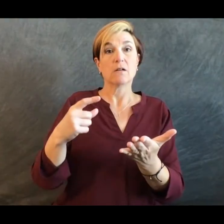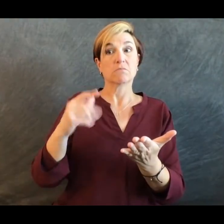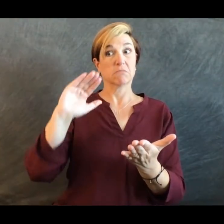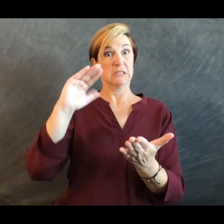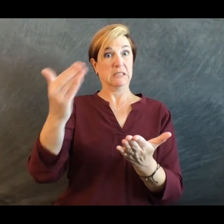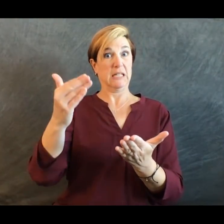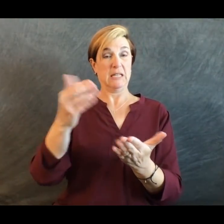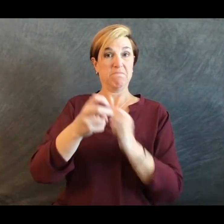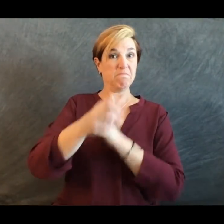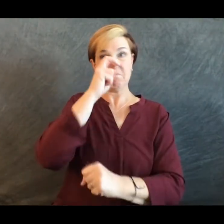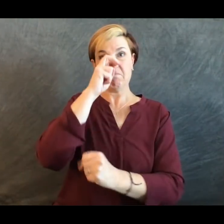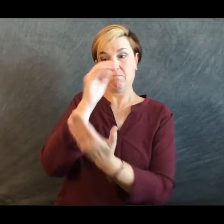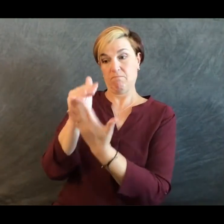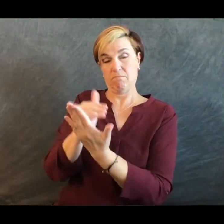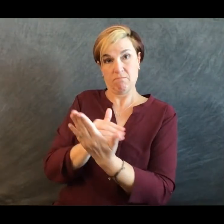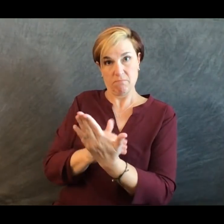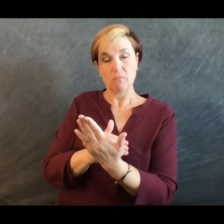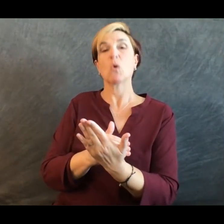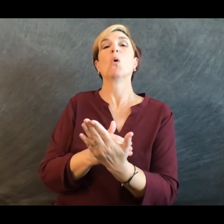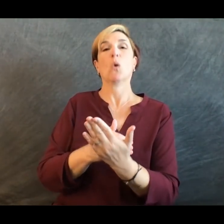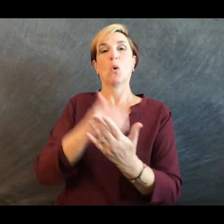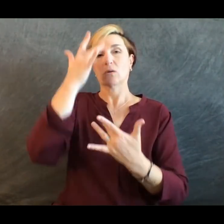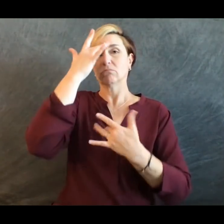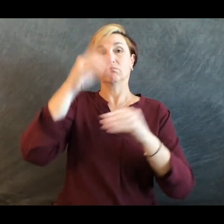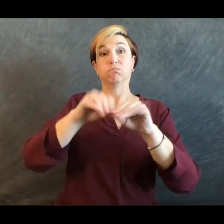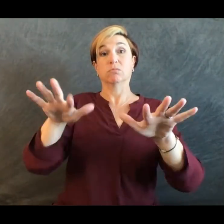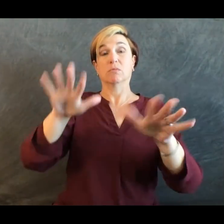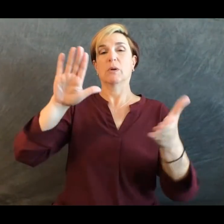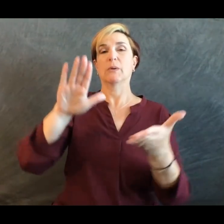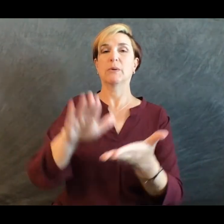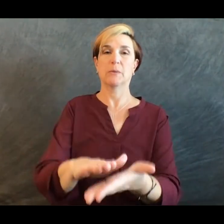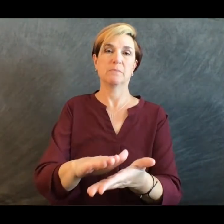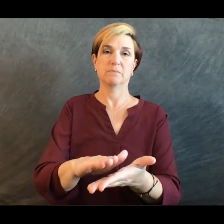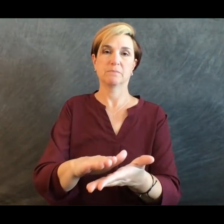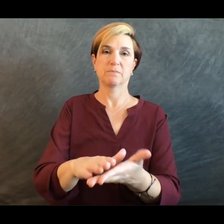we're seeing is we're united in social distancing and that's been very